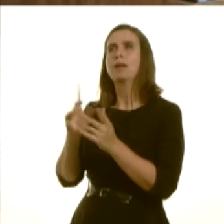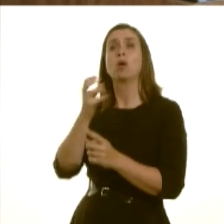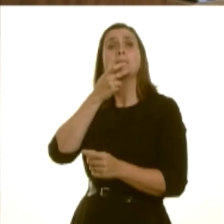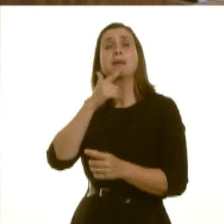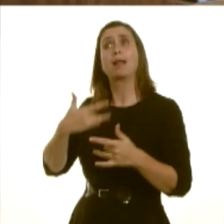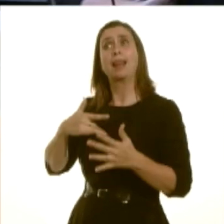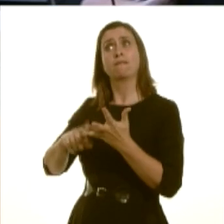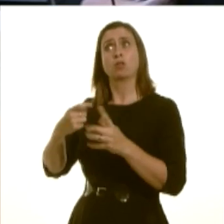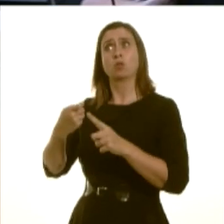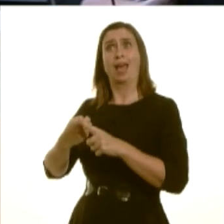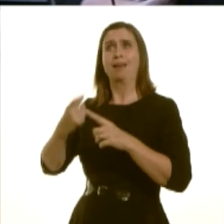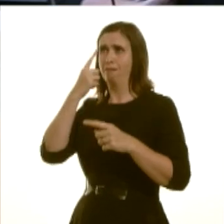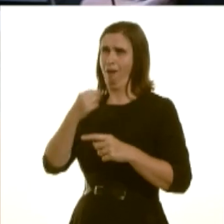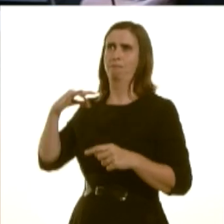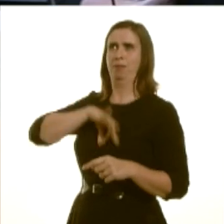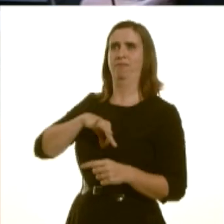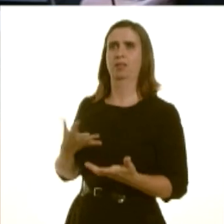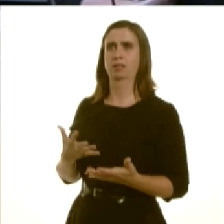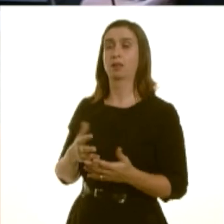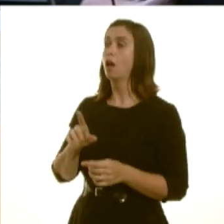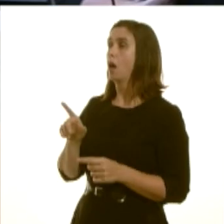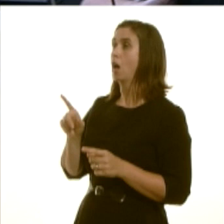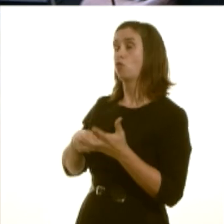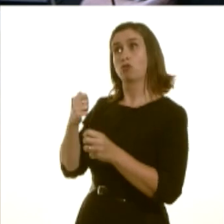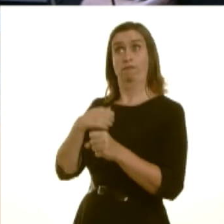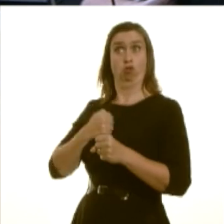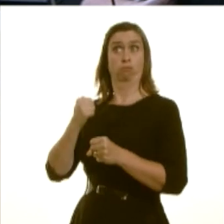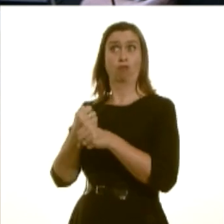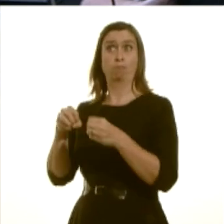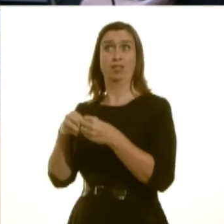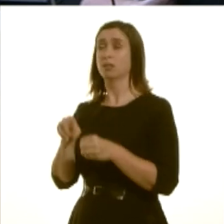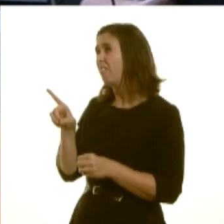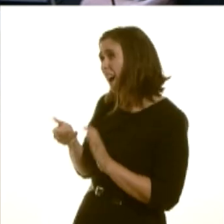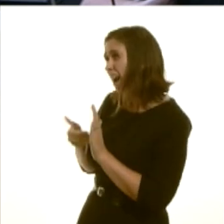Carwyn Jones: And indeed Northern Ireland. I have been saying this for two years, so